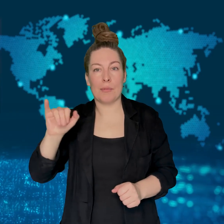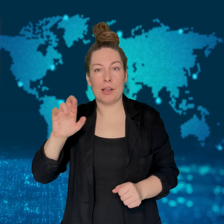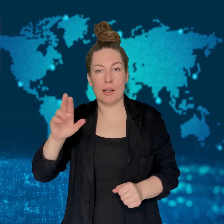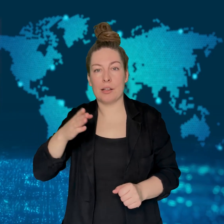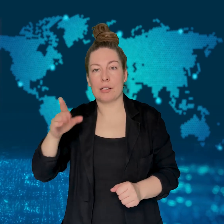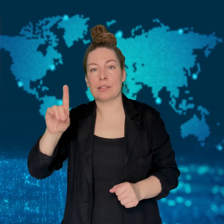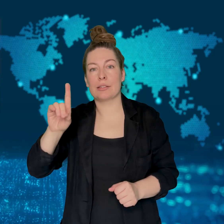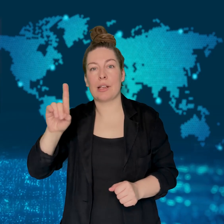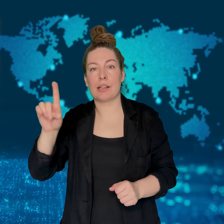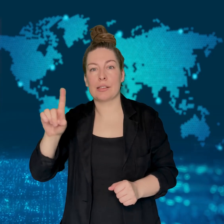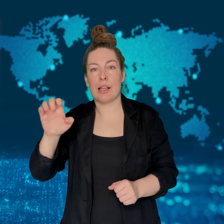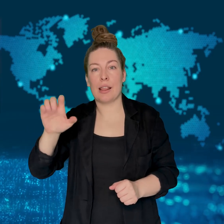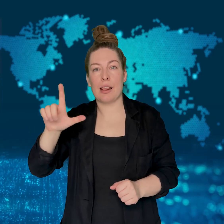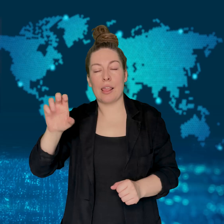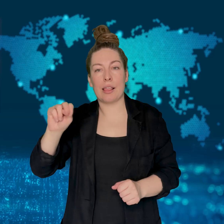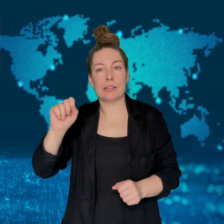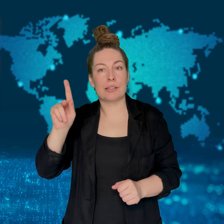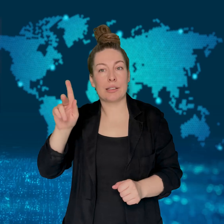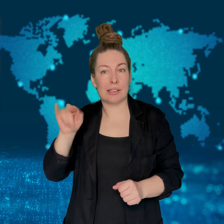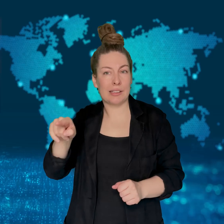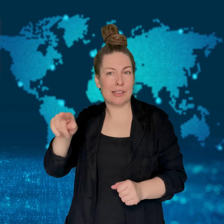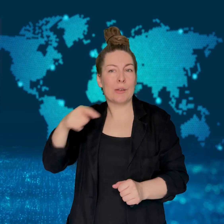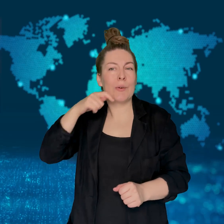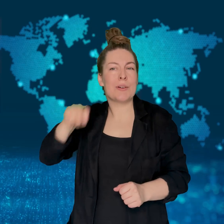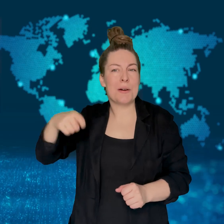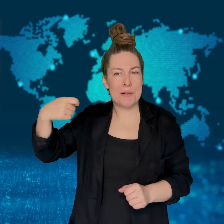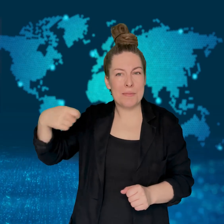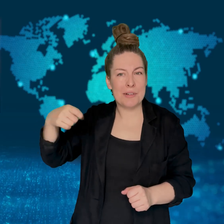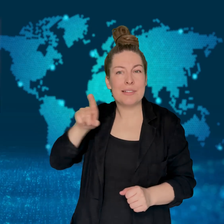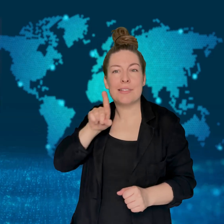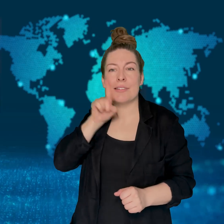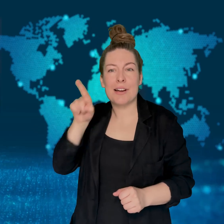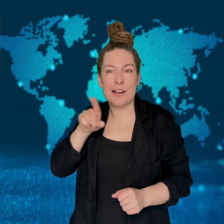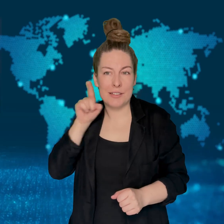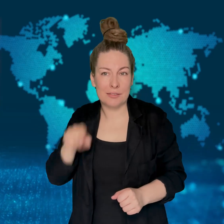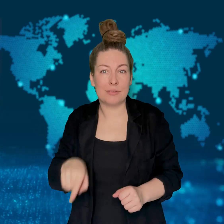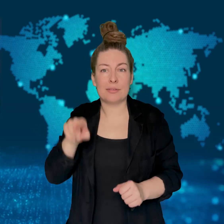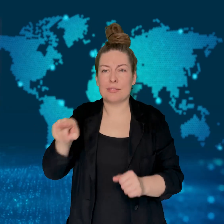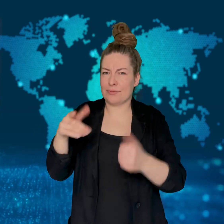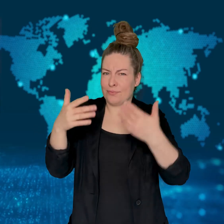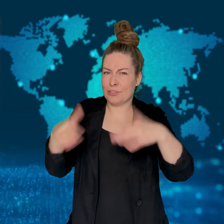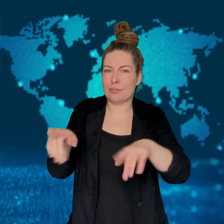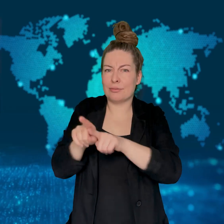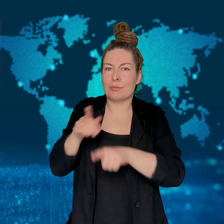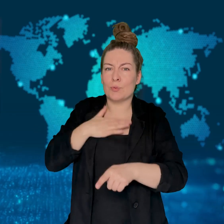He had allegedly agreed to provide Russian spies with information